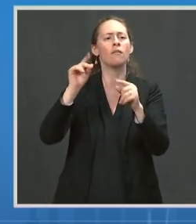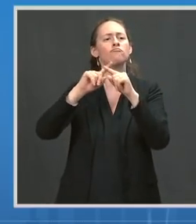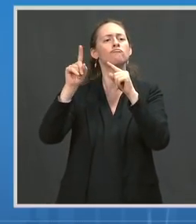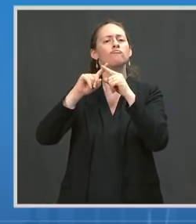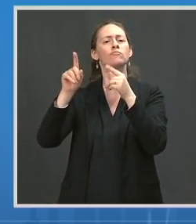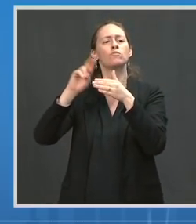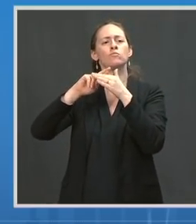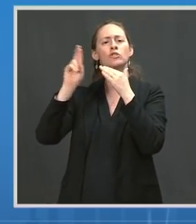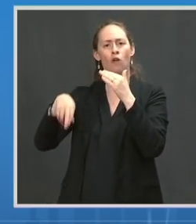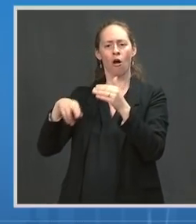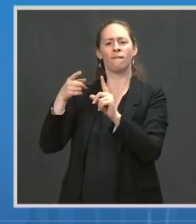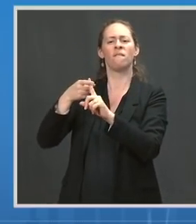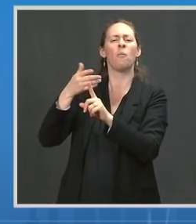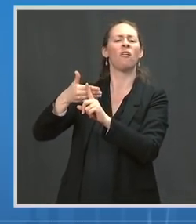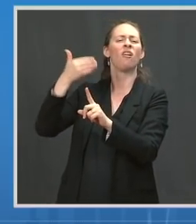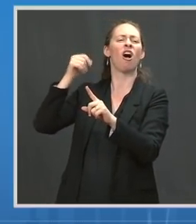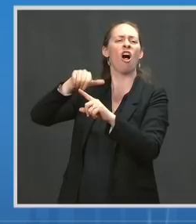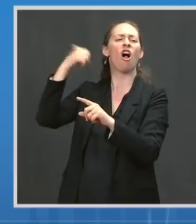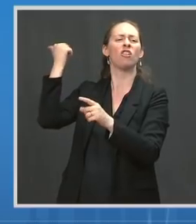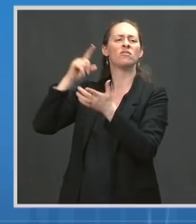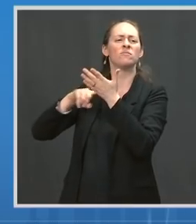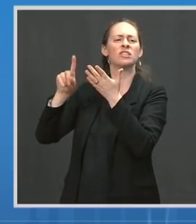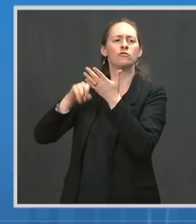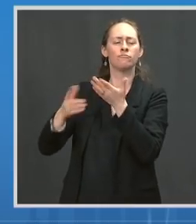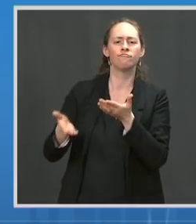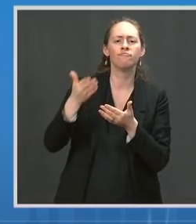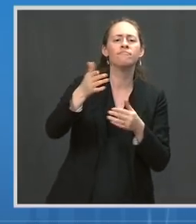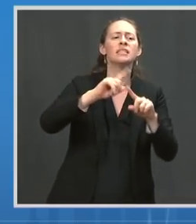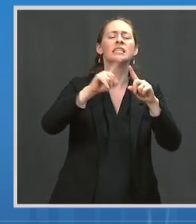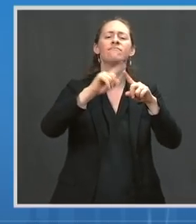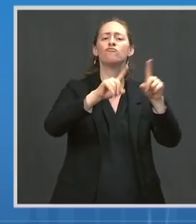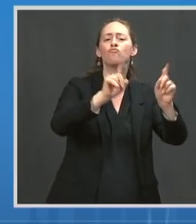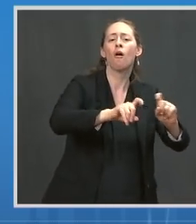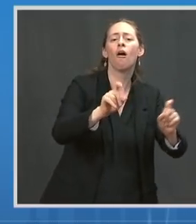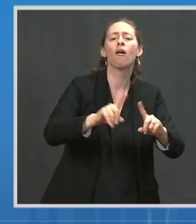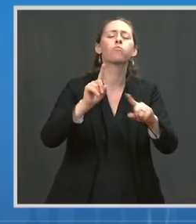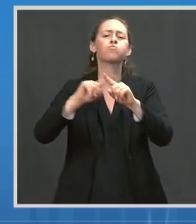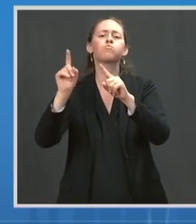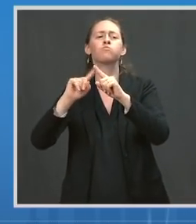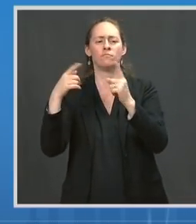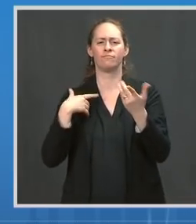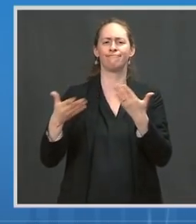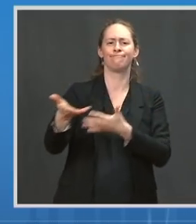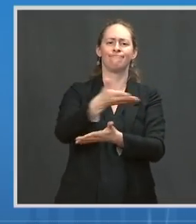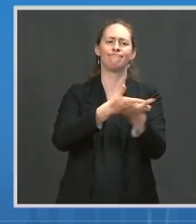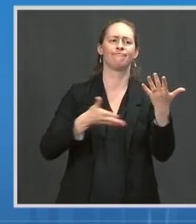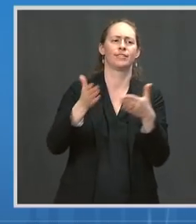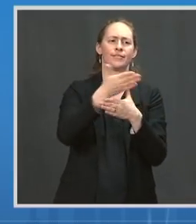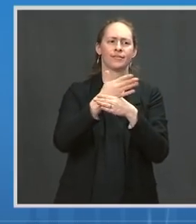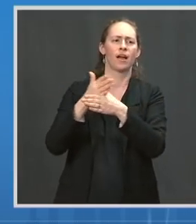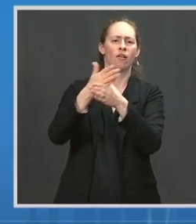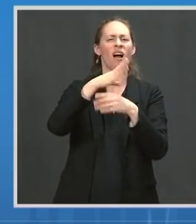of either clinical trials or clinical observations, as well as expert opinion. Next slide.